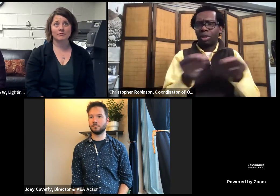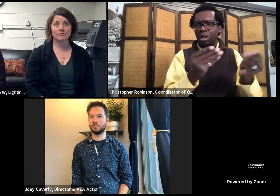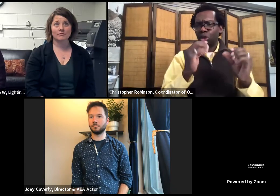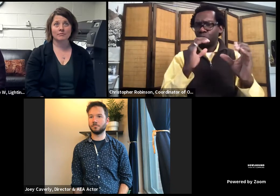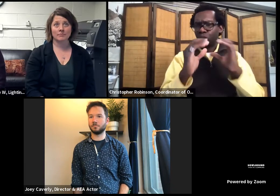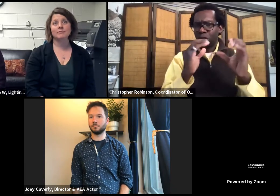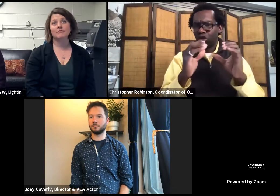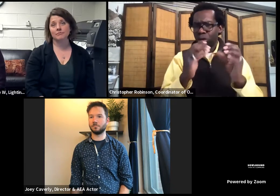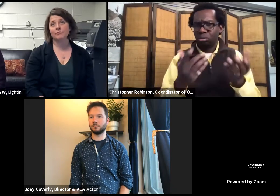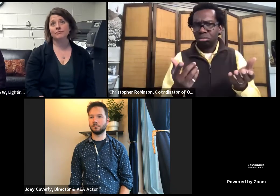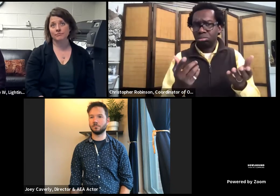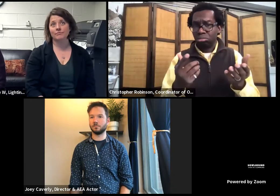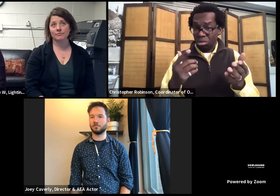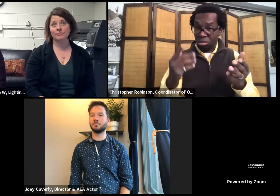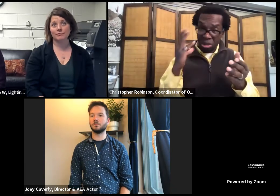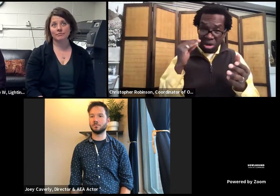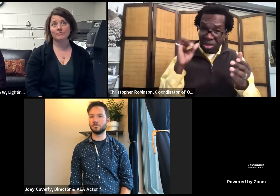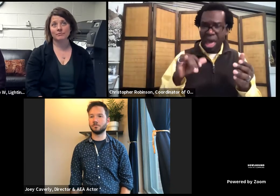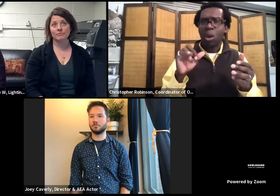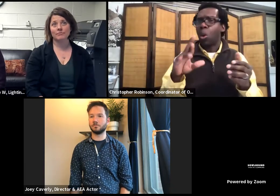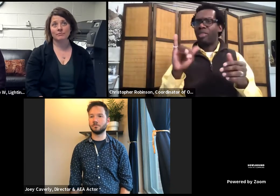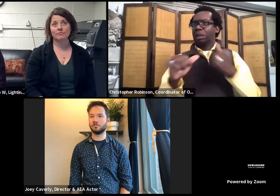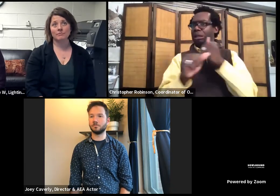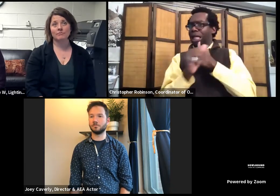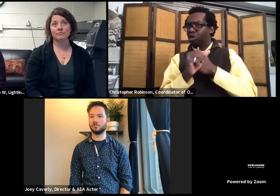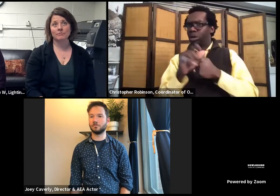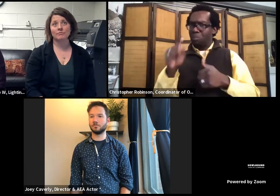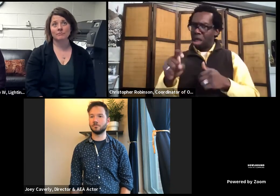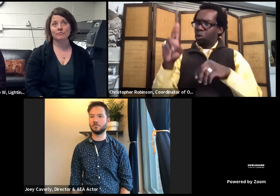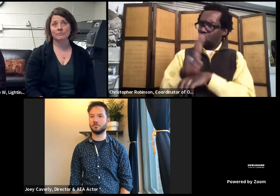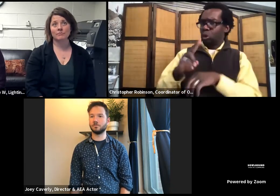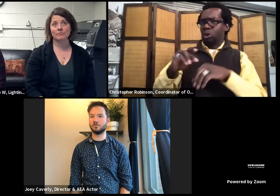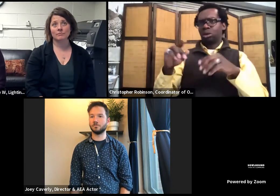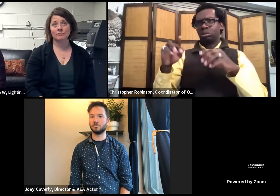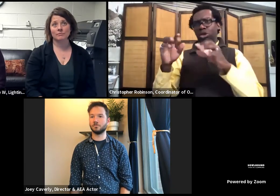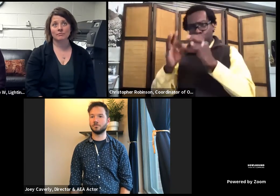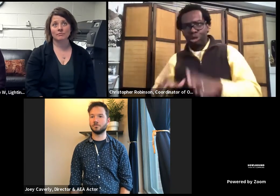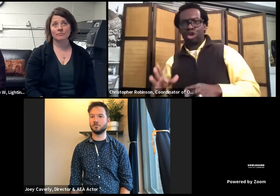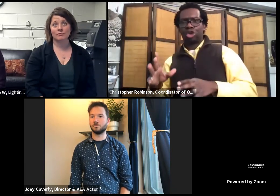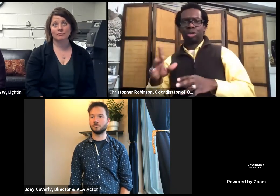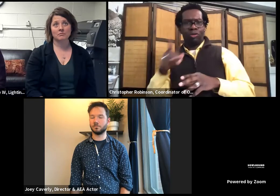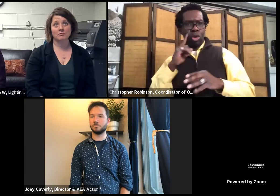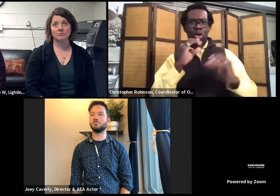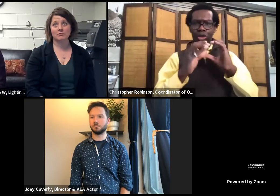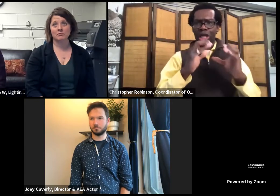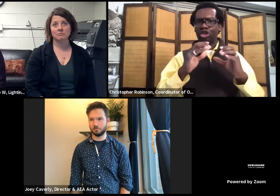some sort of process to facilitate communication even without the interpreter available. Is that a dangerous thing or should we always just say,